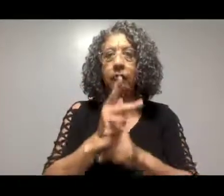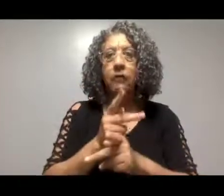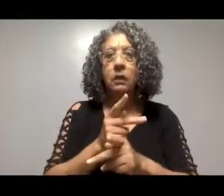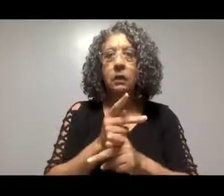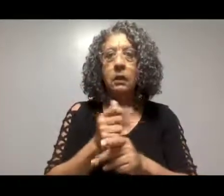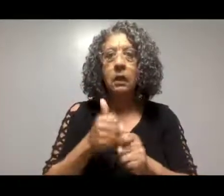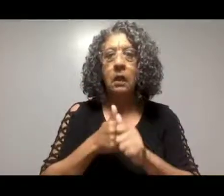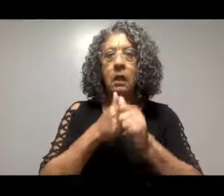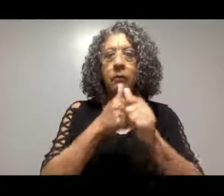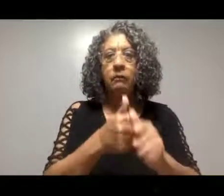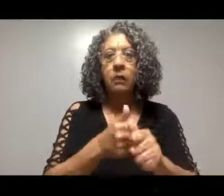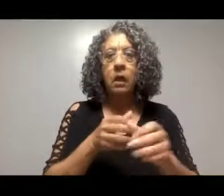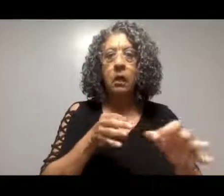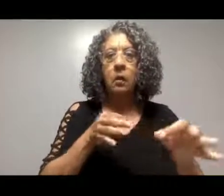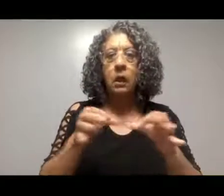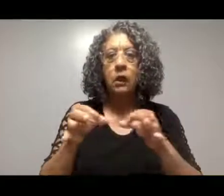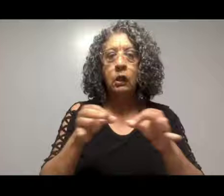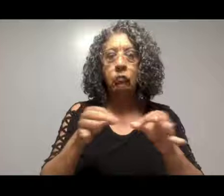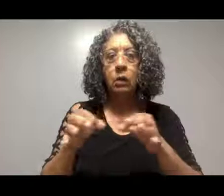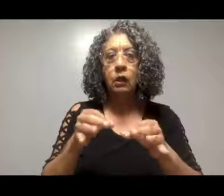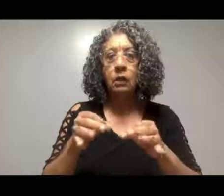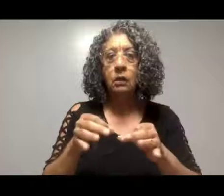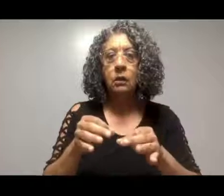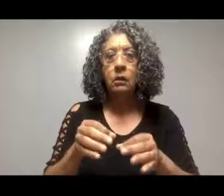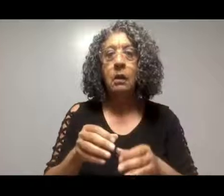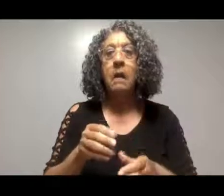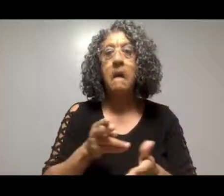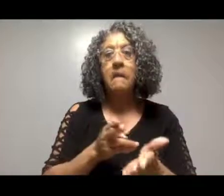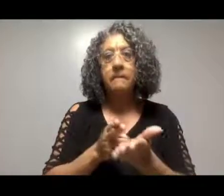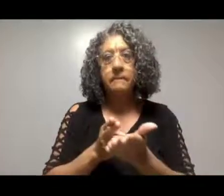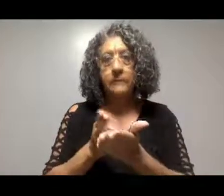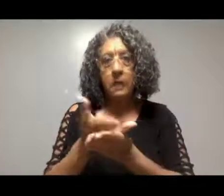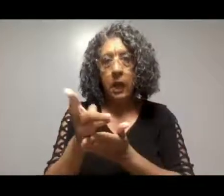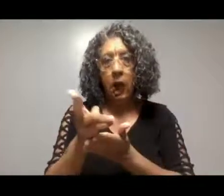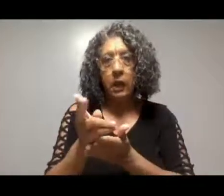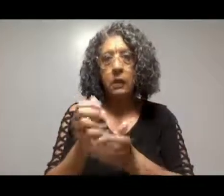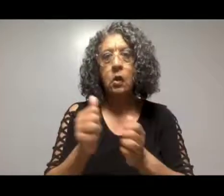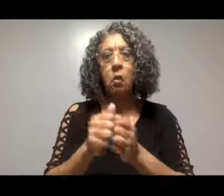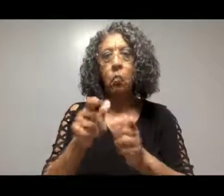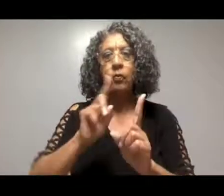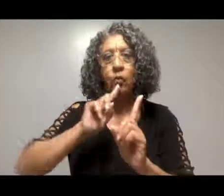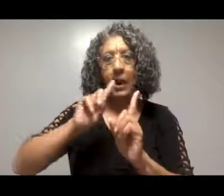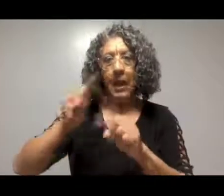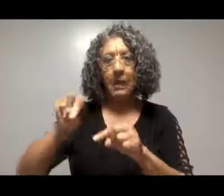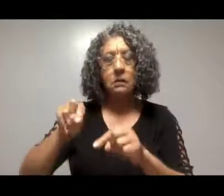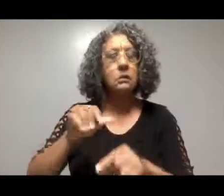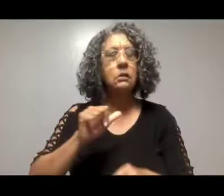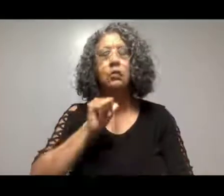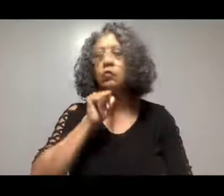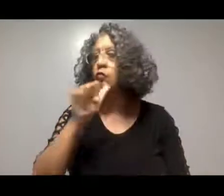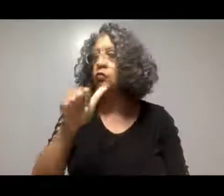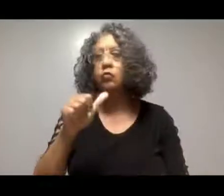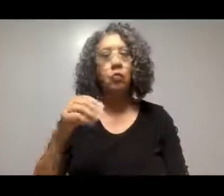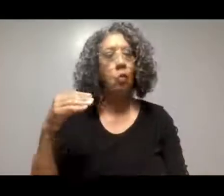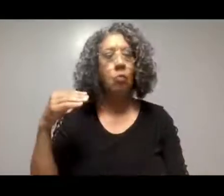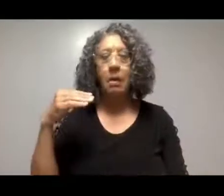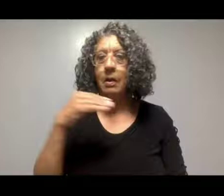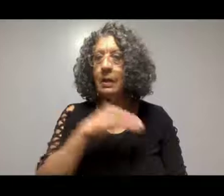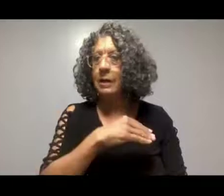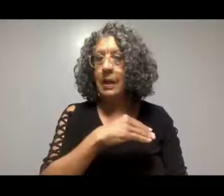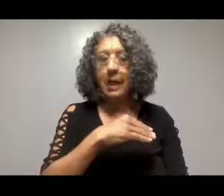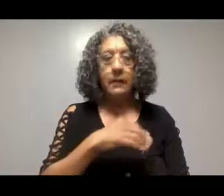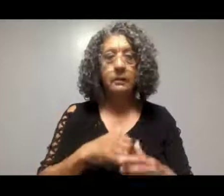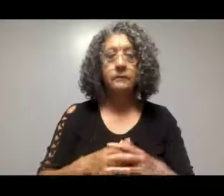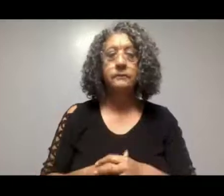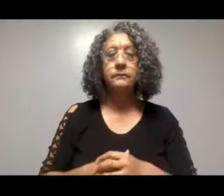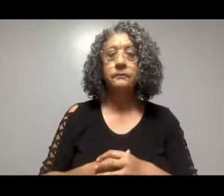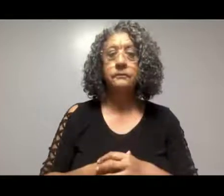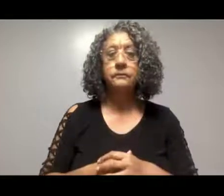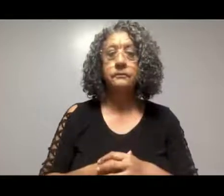Read carefully and follow the directions and be honest in all your answers do not lie.